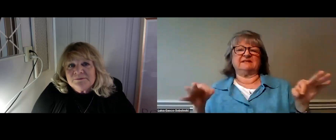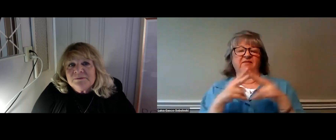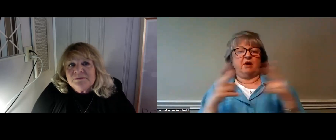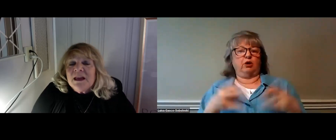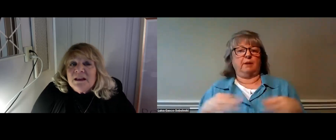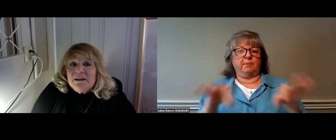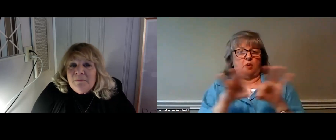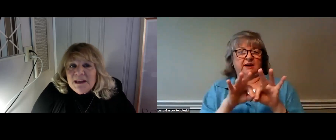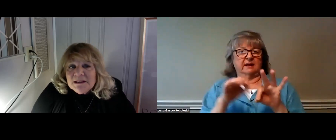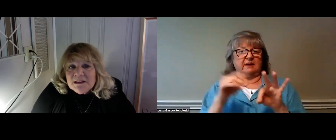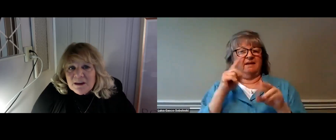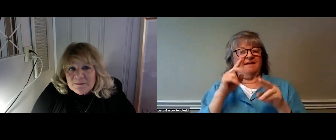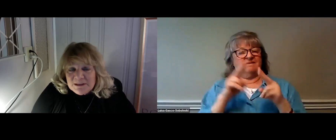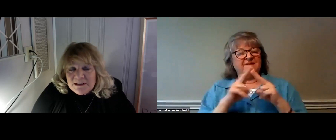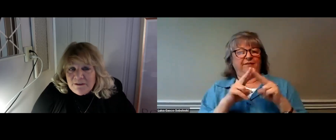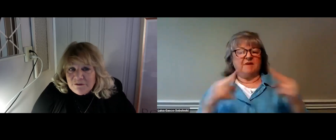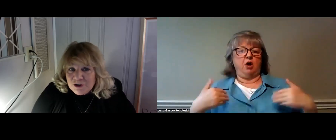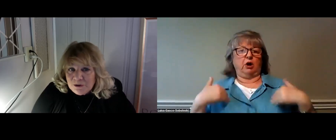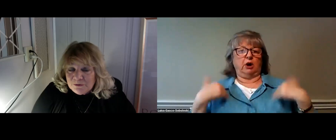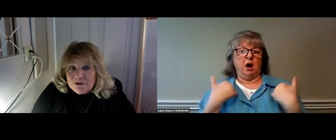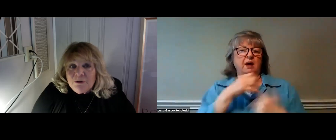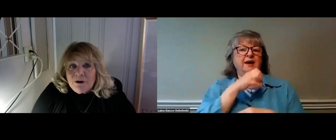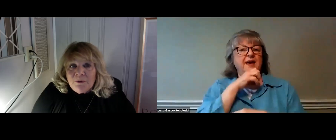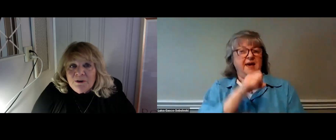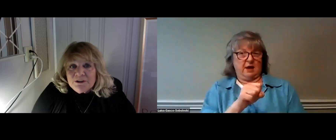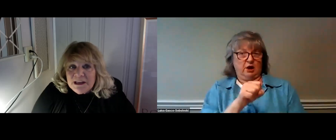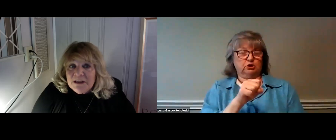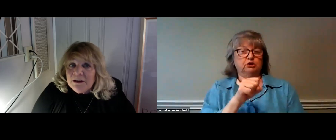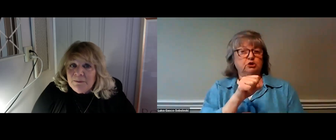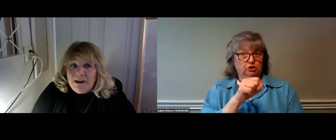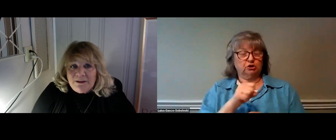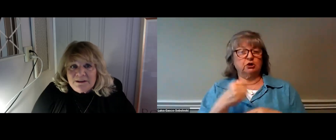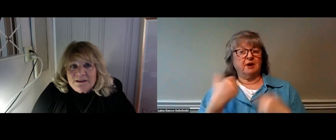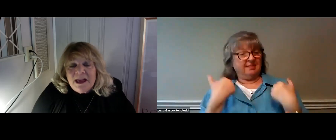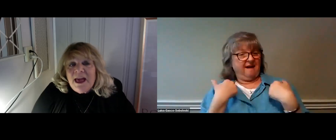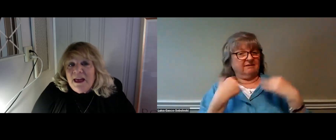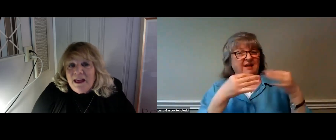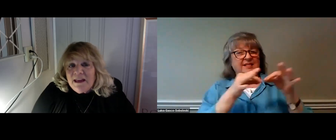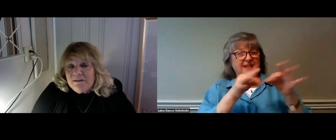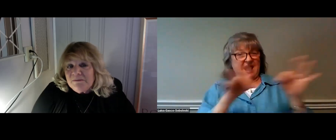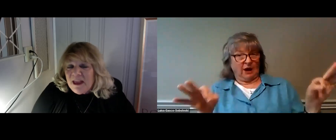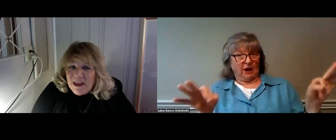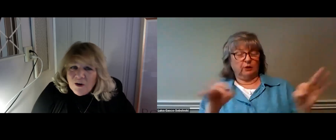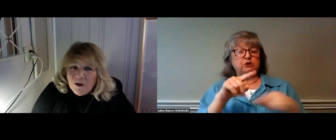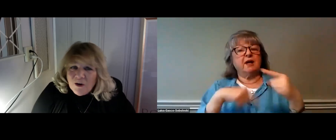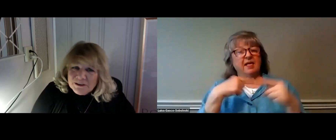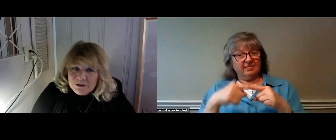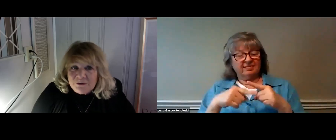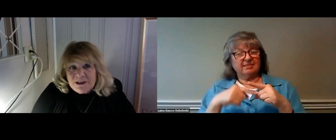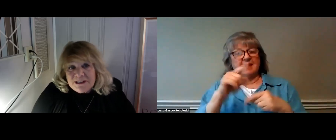Many times deaf children who are born to hearing parents and all deaf children, as a